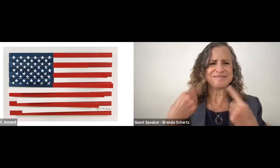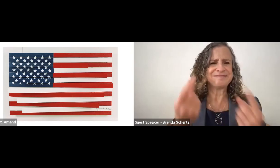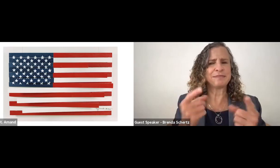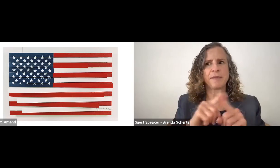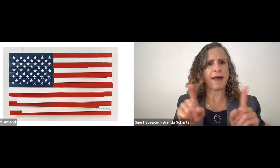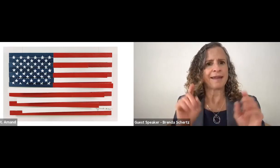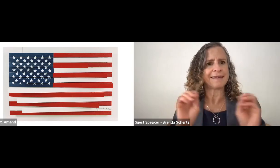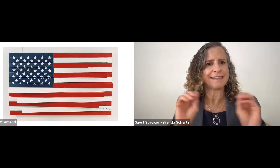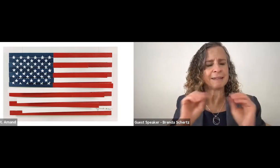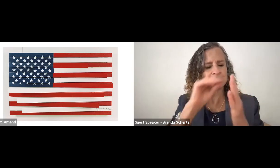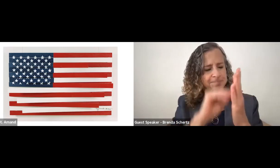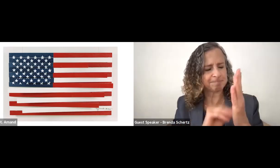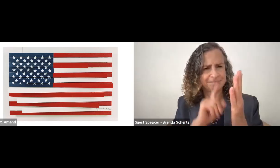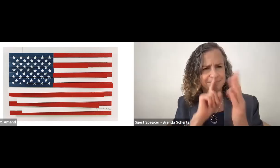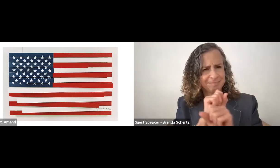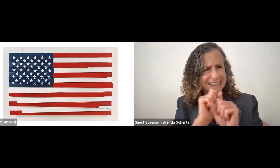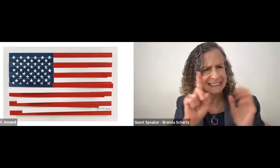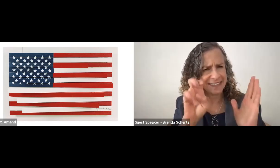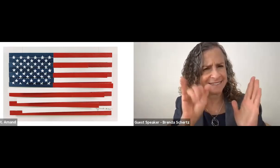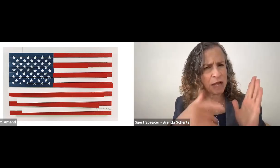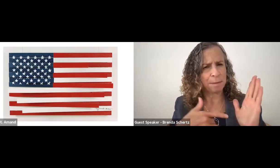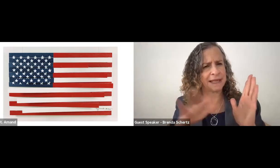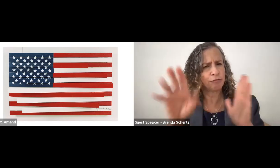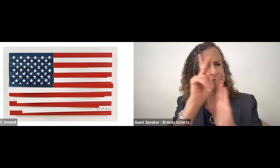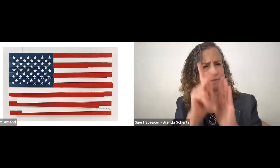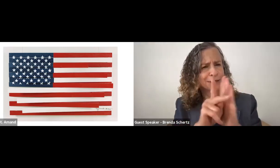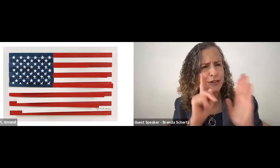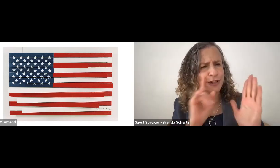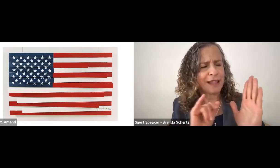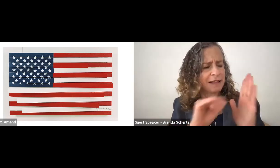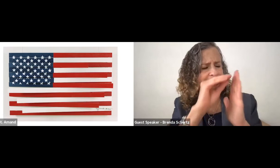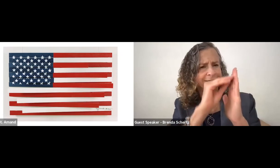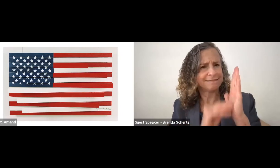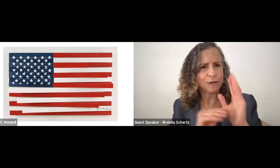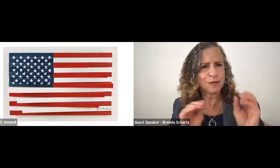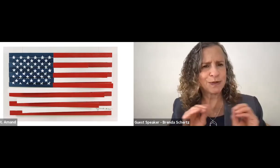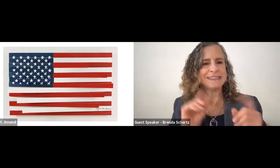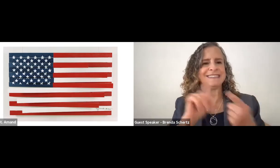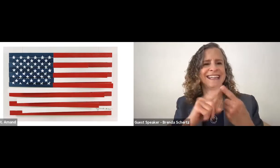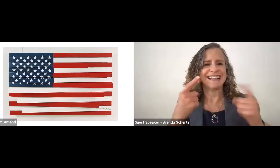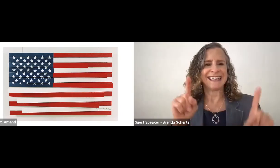and the Deaf experience forever, but nobody had actually codified it